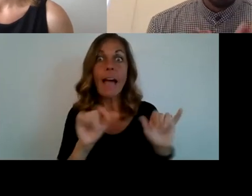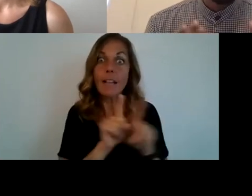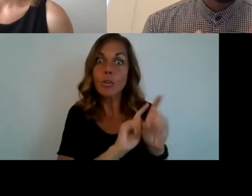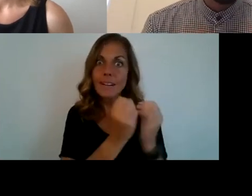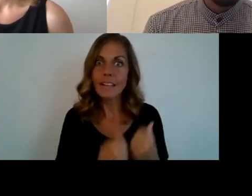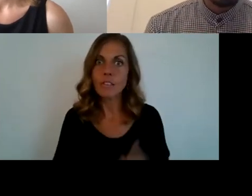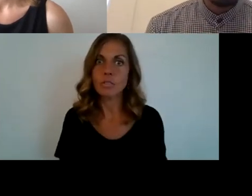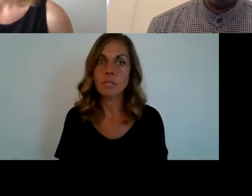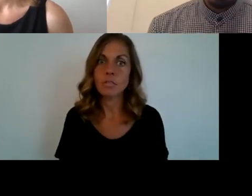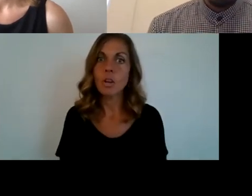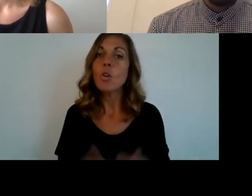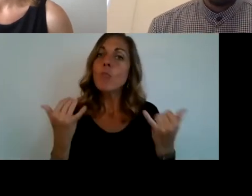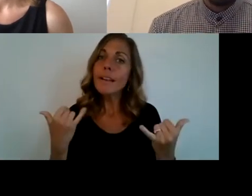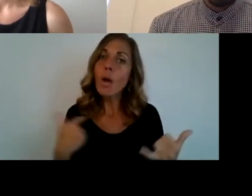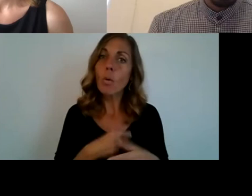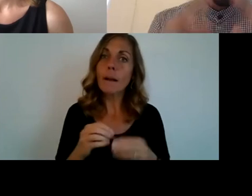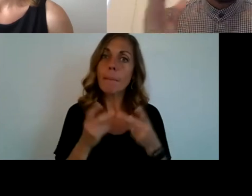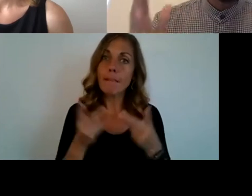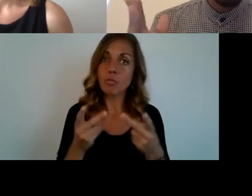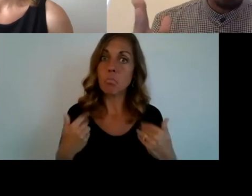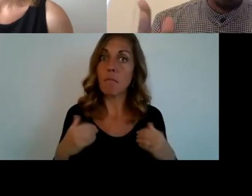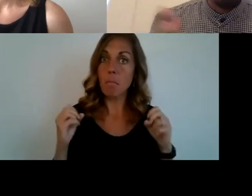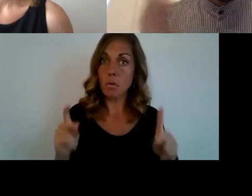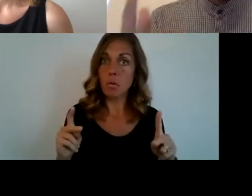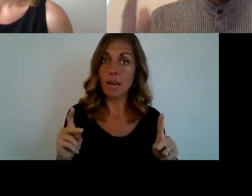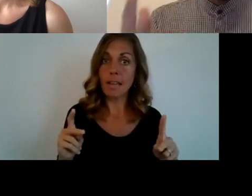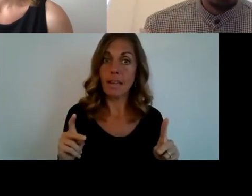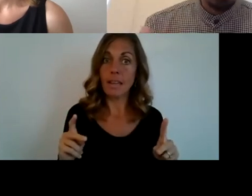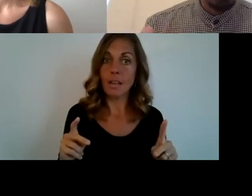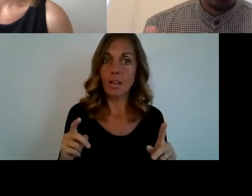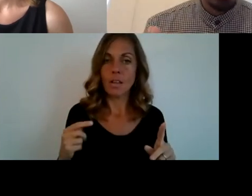opportunity, right? To, especially with everything going on, we're in financial services, right?